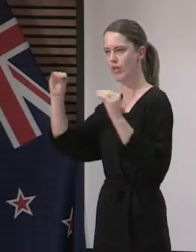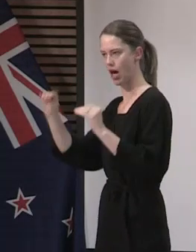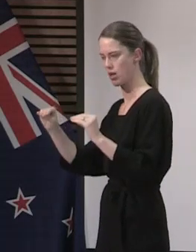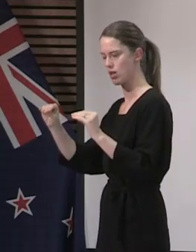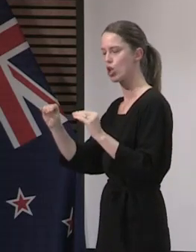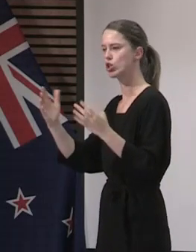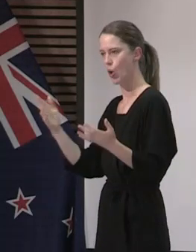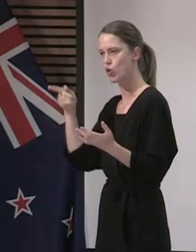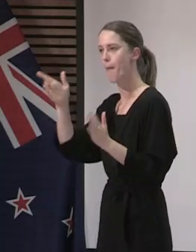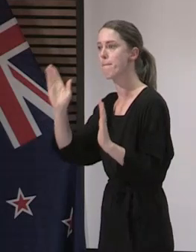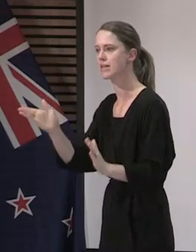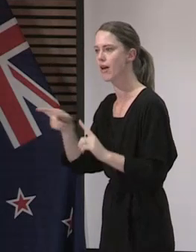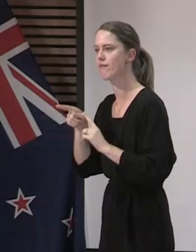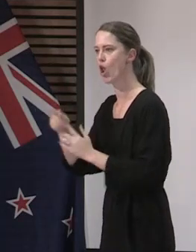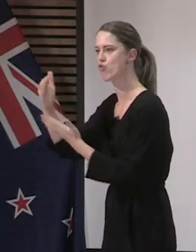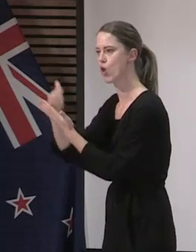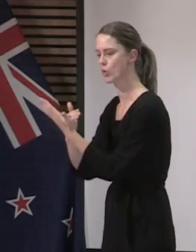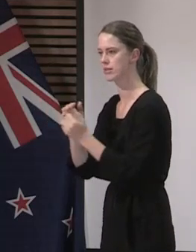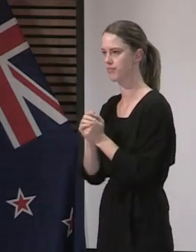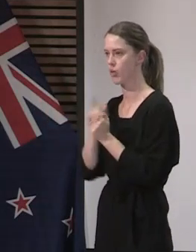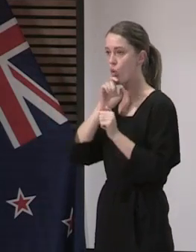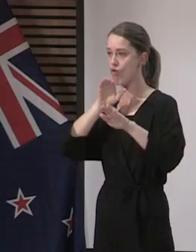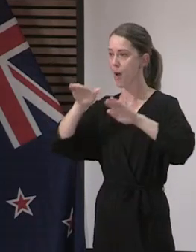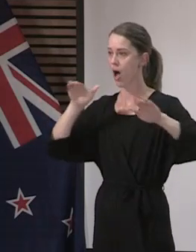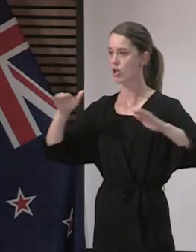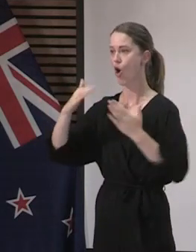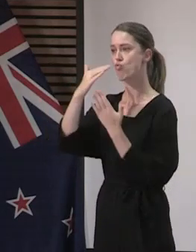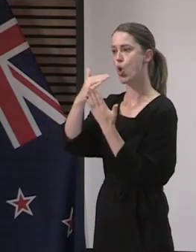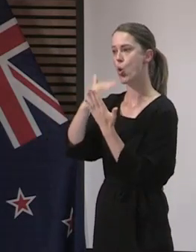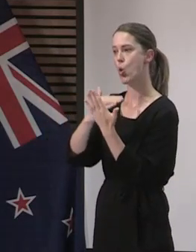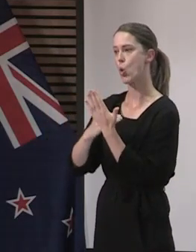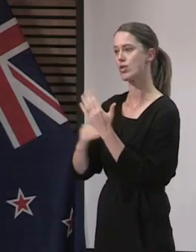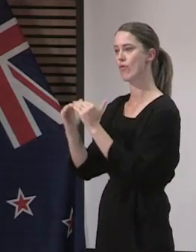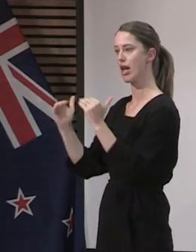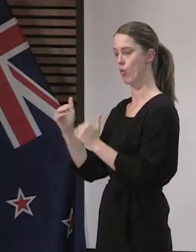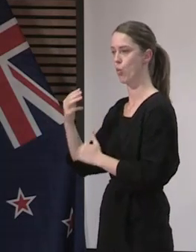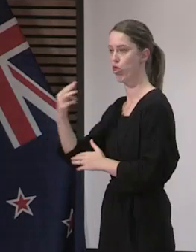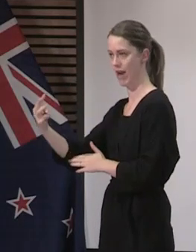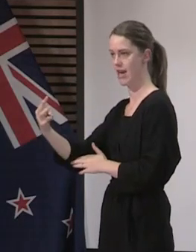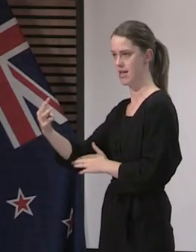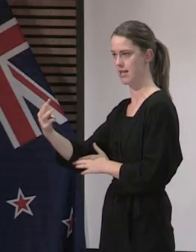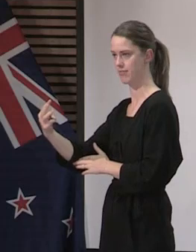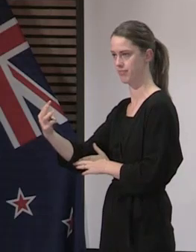levels with all of the uncertainty this will bring. We need to move with confidence and that means